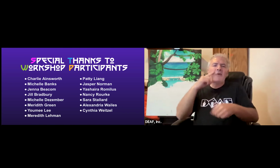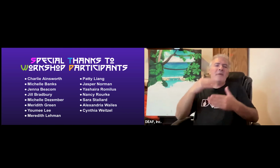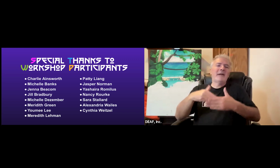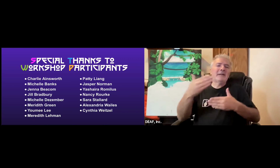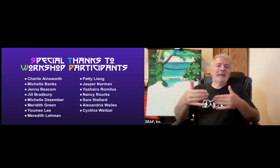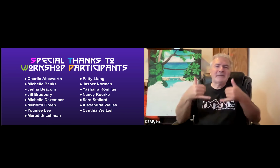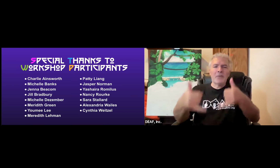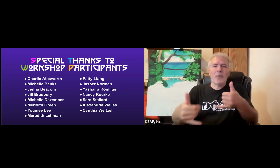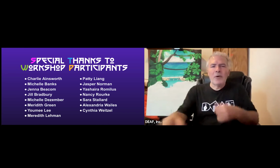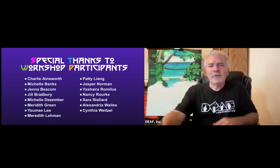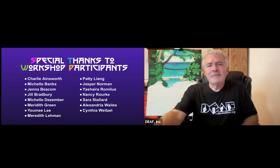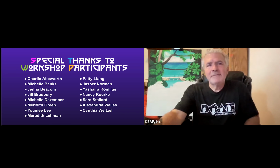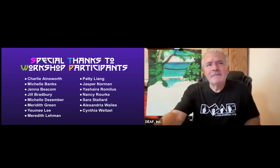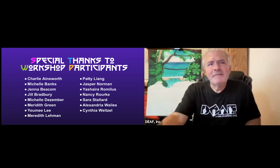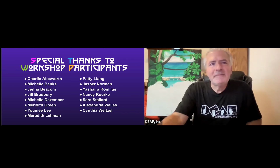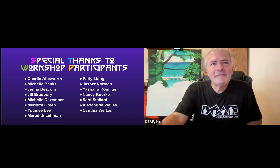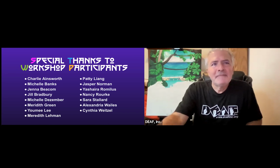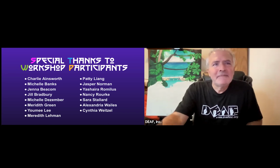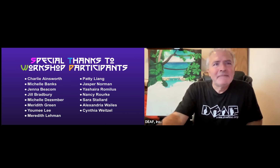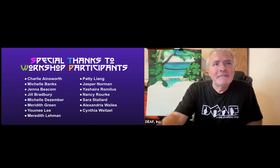All right. Now it's time for our next award.